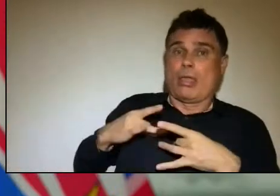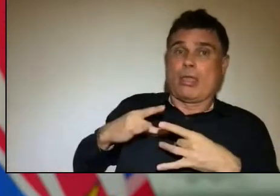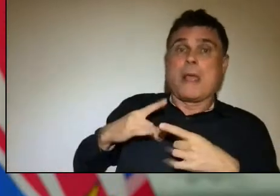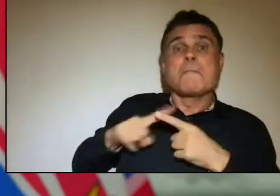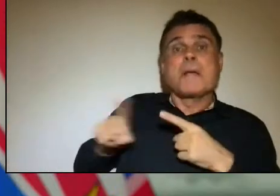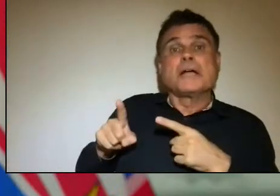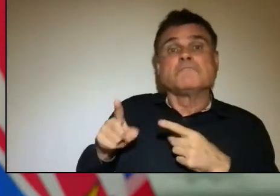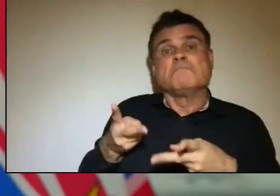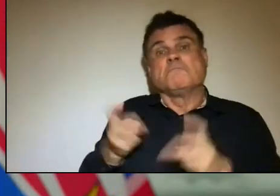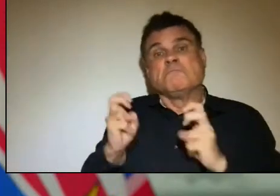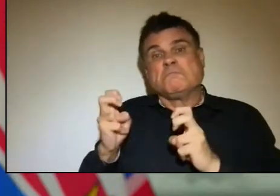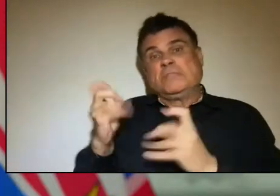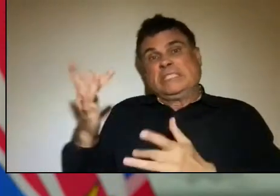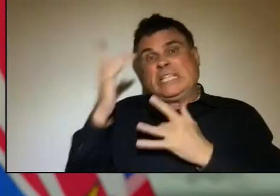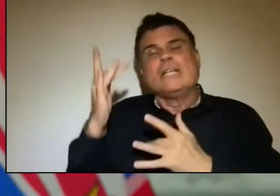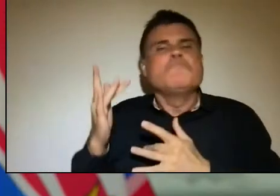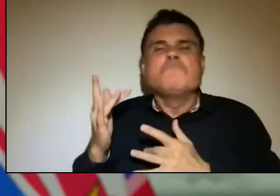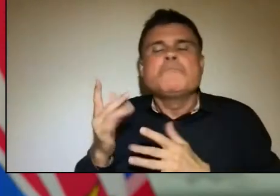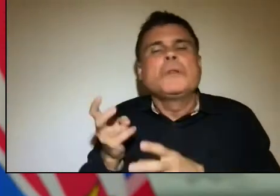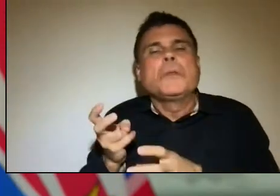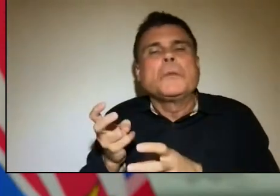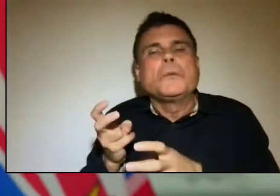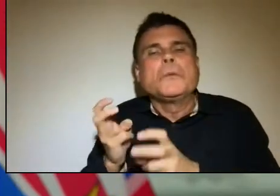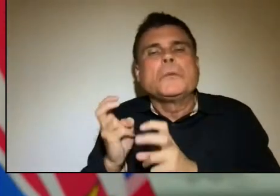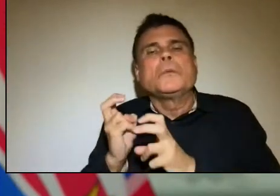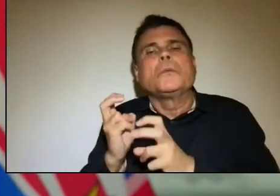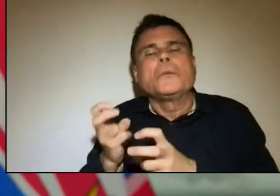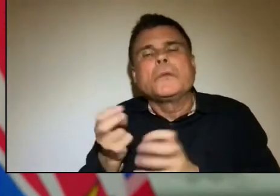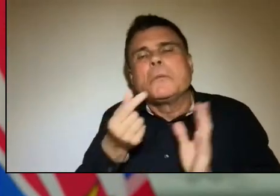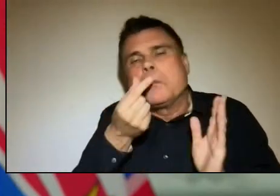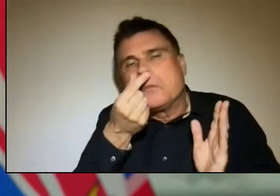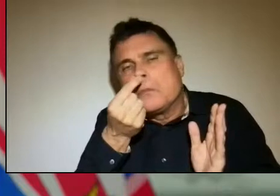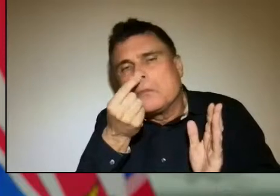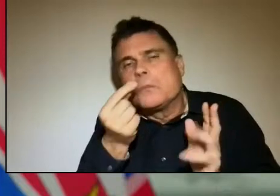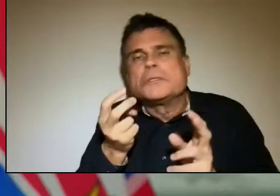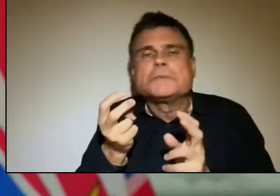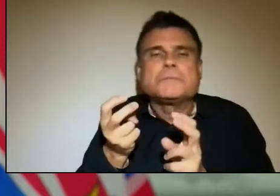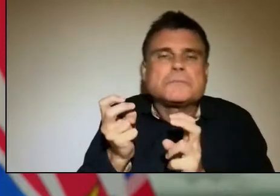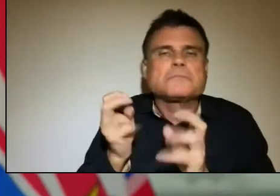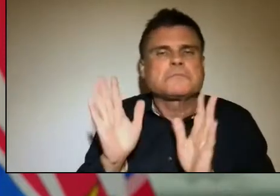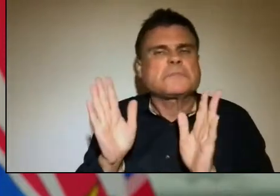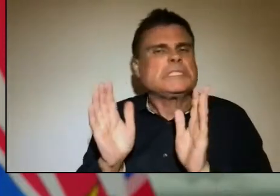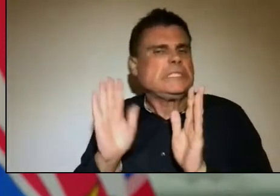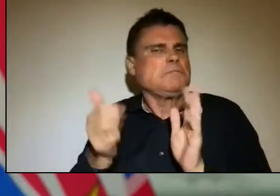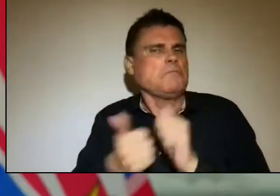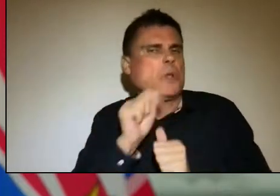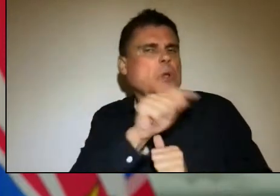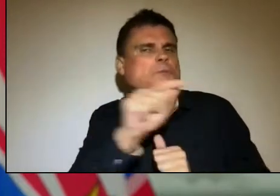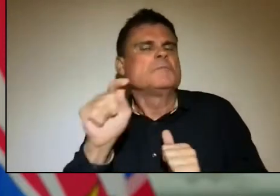asymptomatic illness if they do get infected. But given this rate of